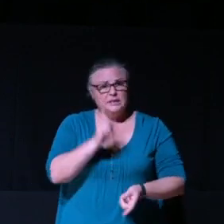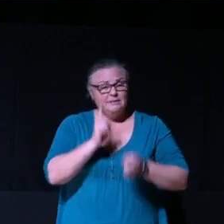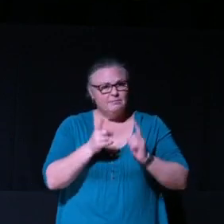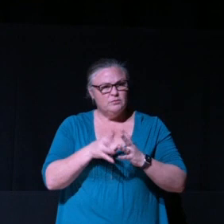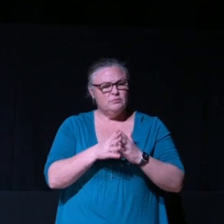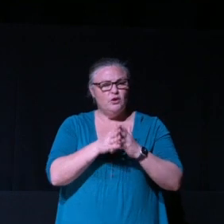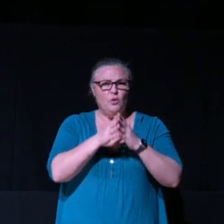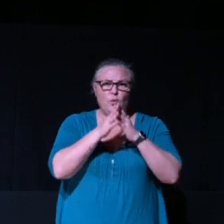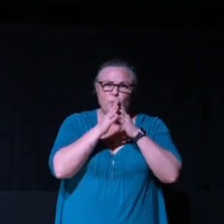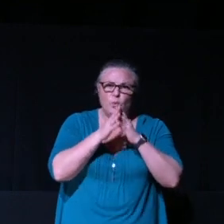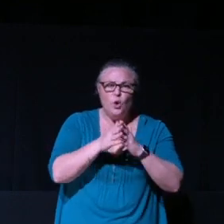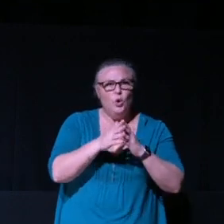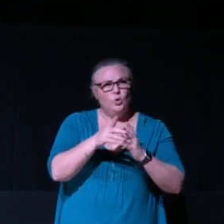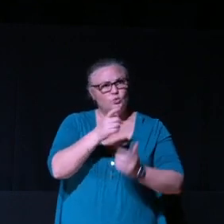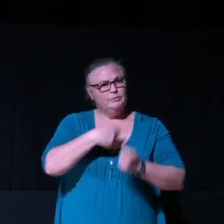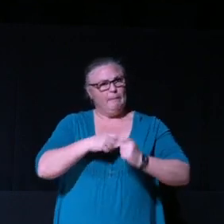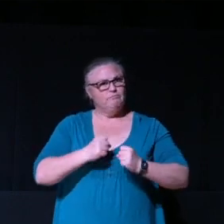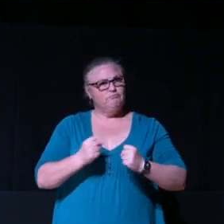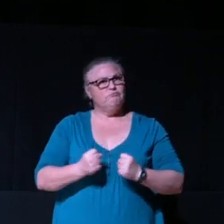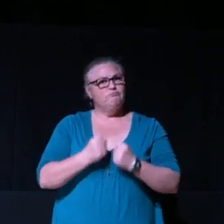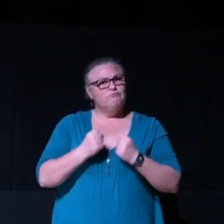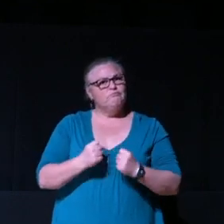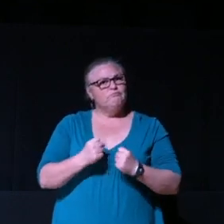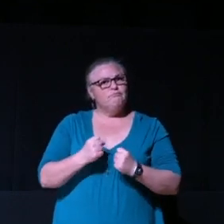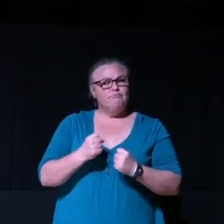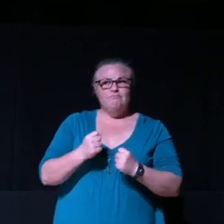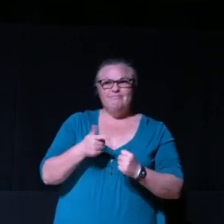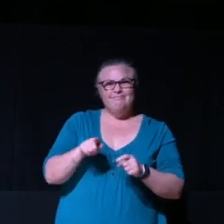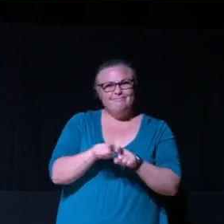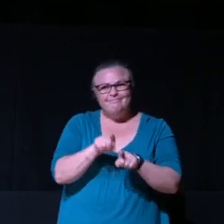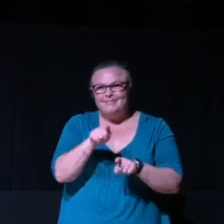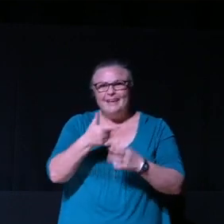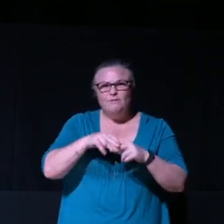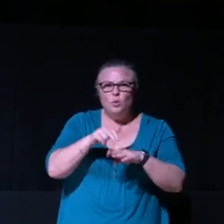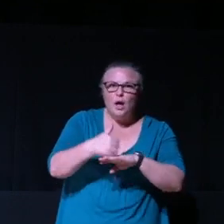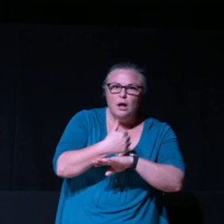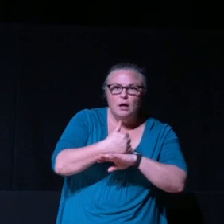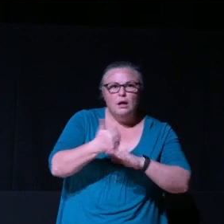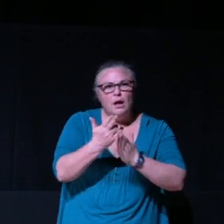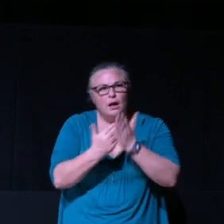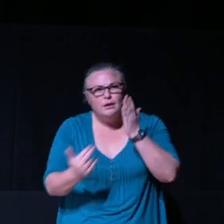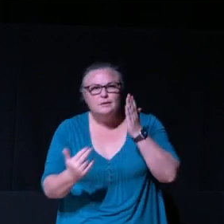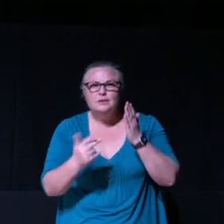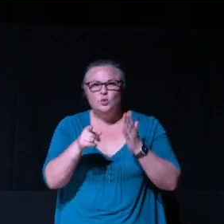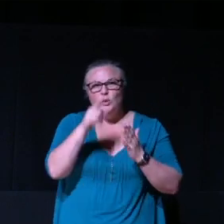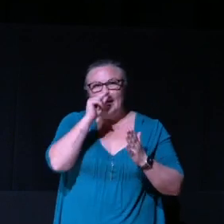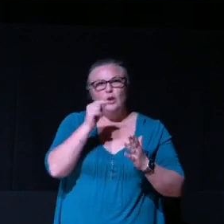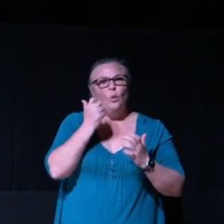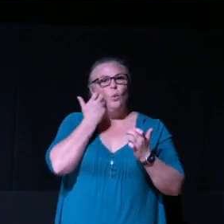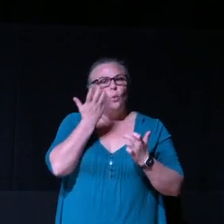as an activist, as an advocate, whatever it is because you get to constantly check in with what you're doing, why you're doing it and question it